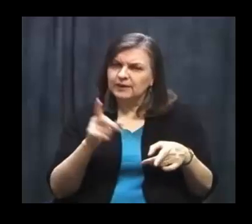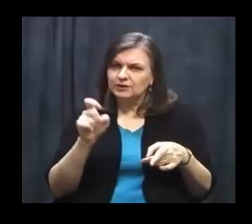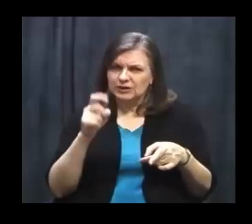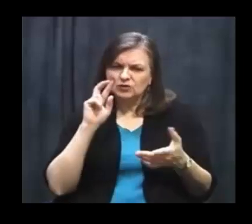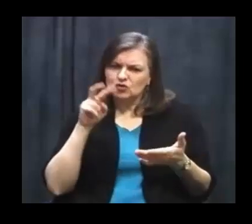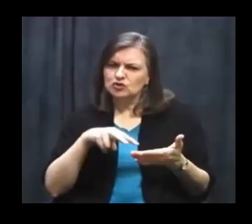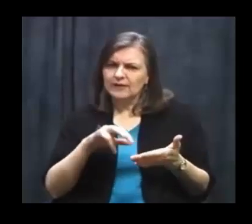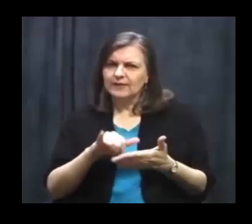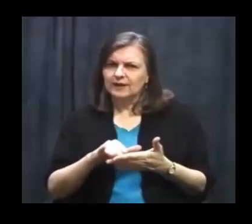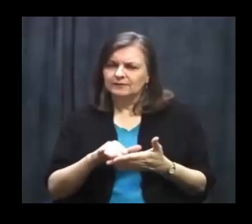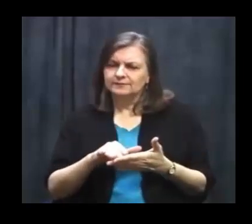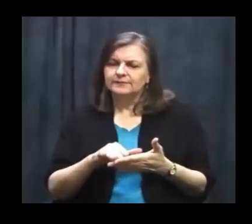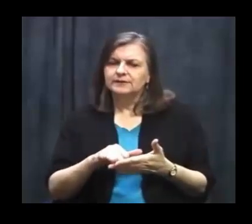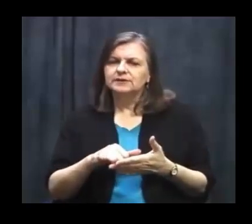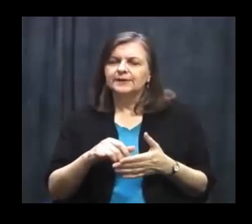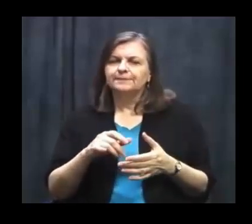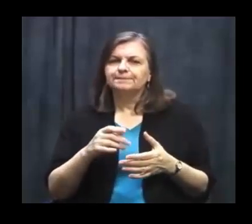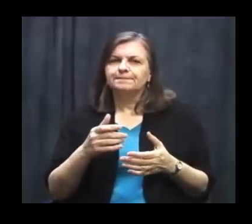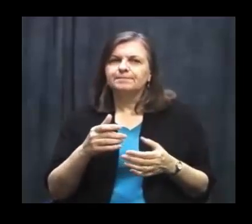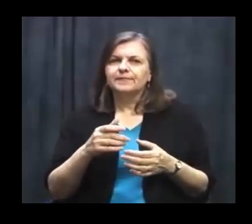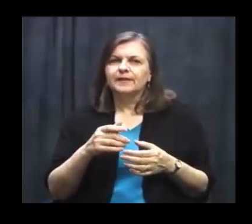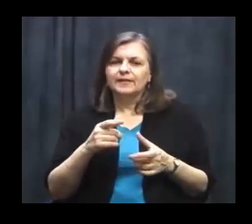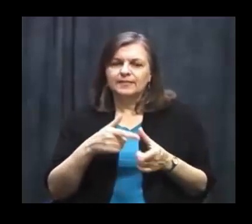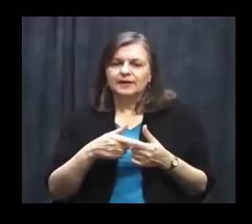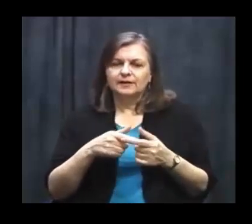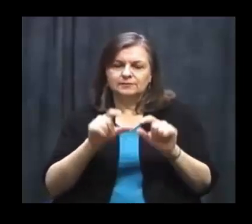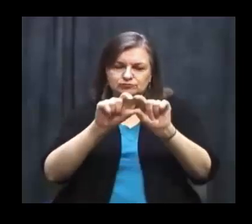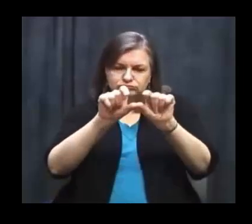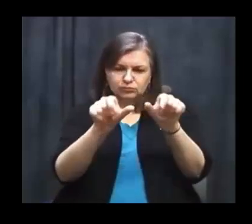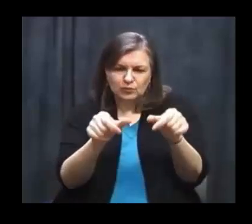If you don't remember what those are called you should go back and look that up. They are surrounded by guard cells??